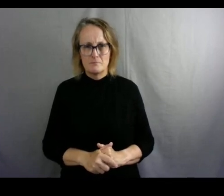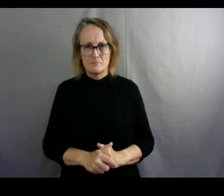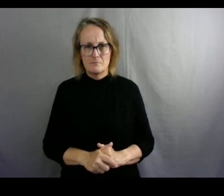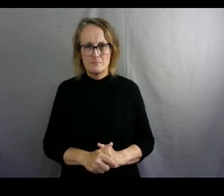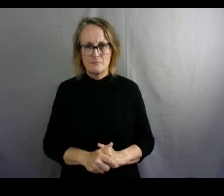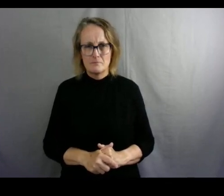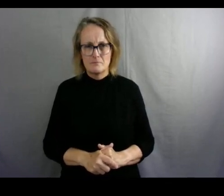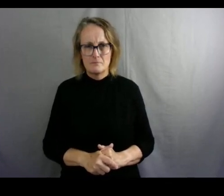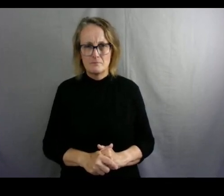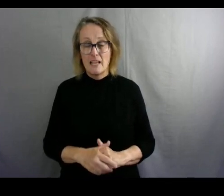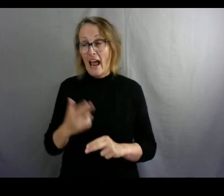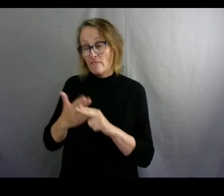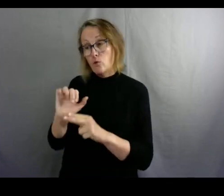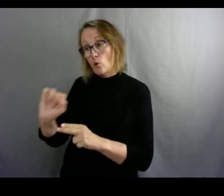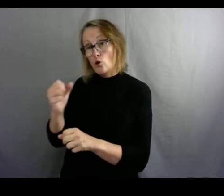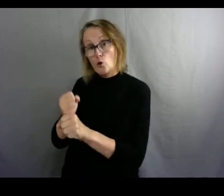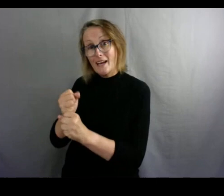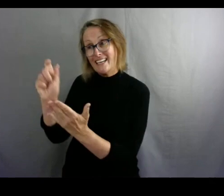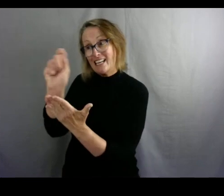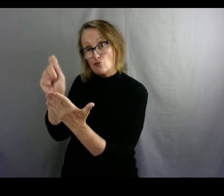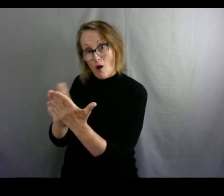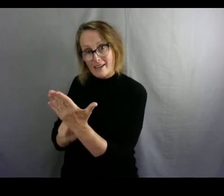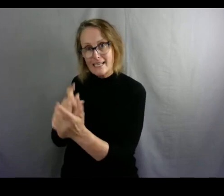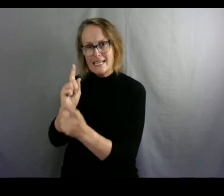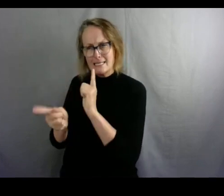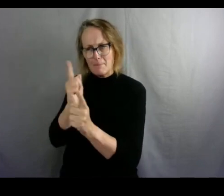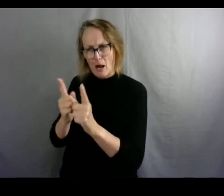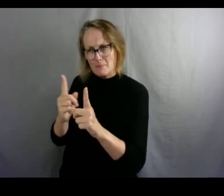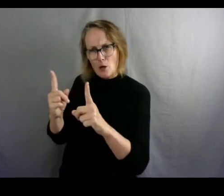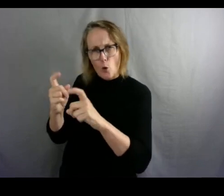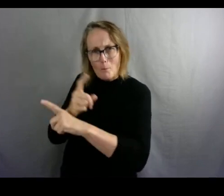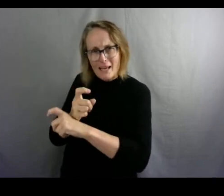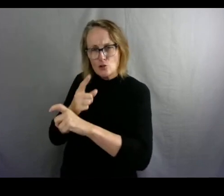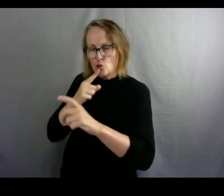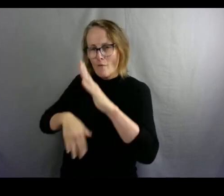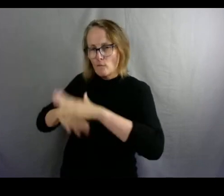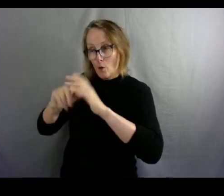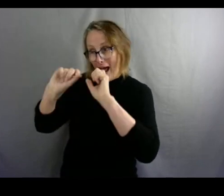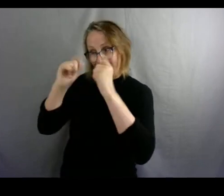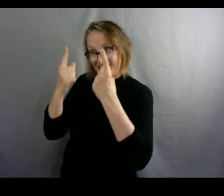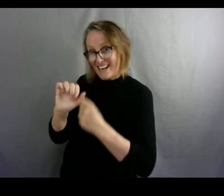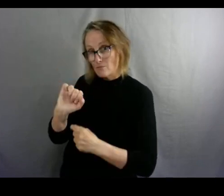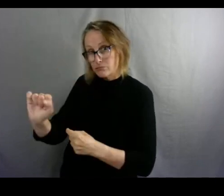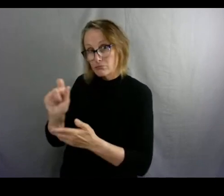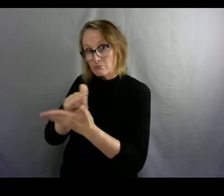But I mean it's at least very.. . And you are right, the question in Gauguin's paintings,